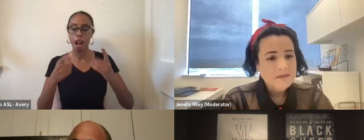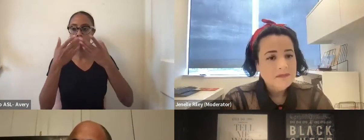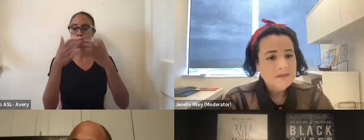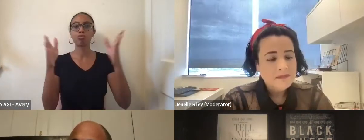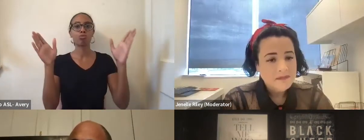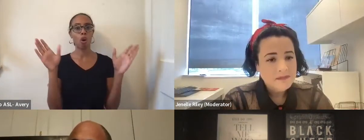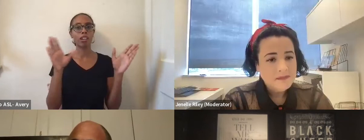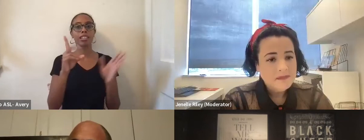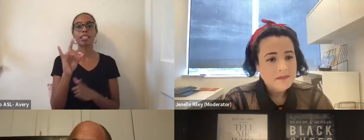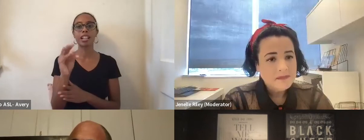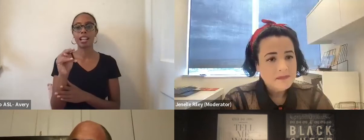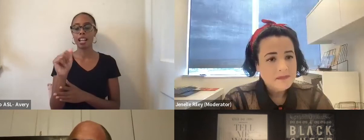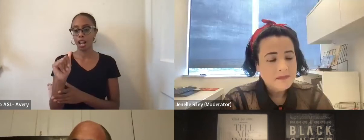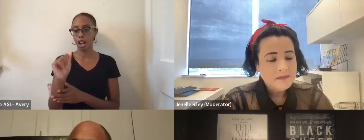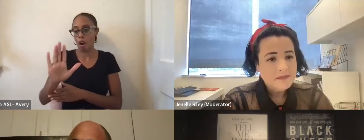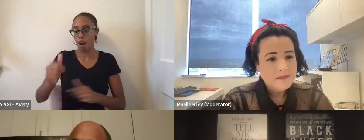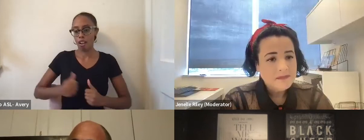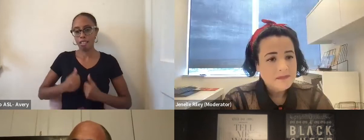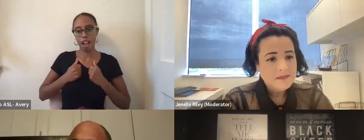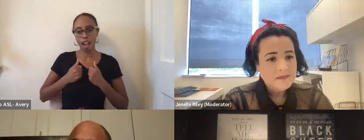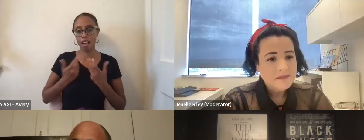kind of intertwined with so many people's lives.